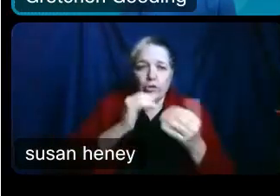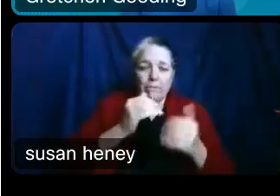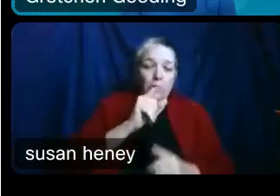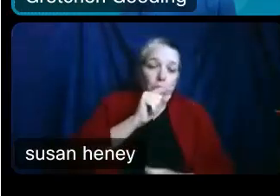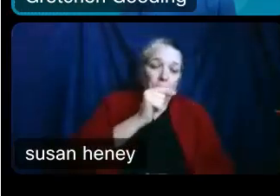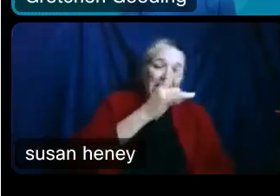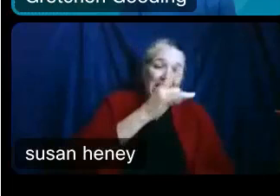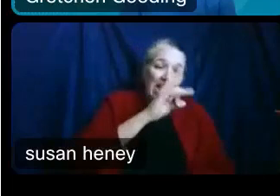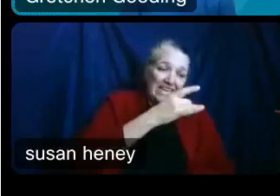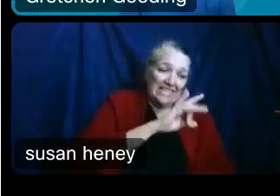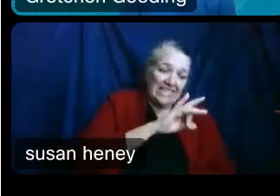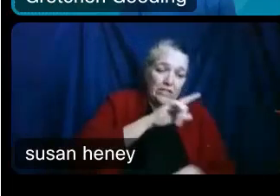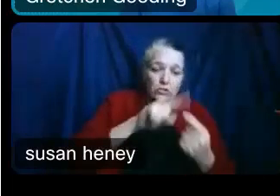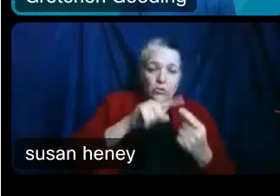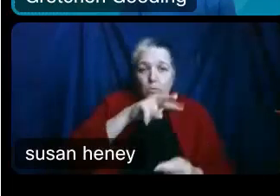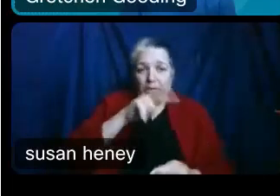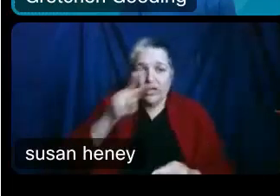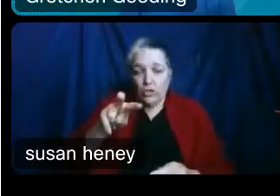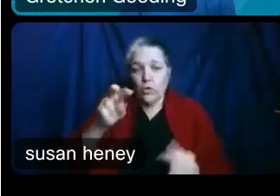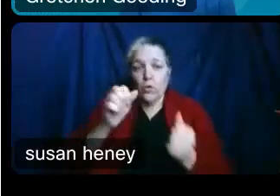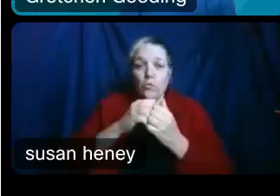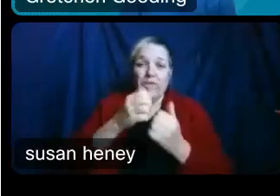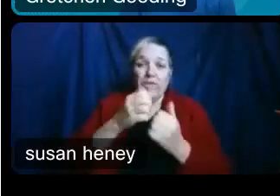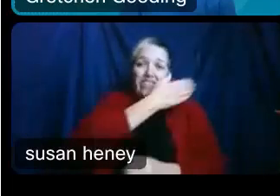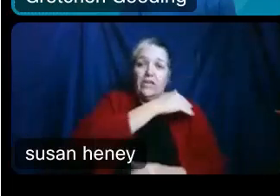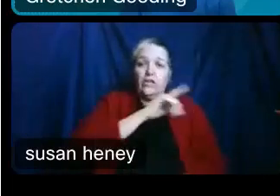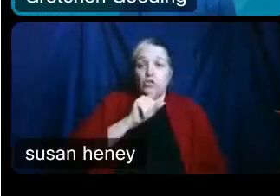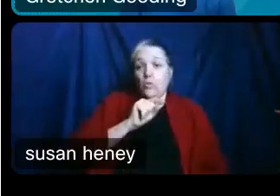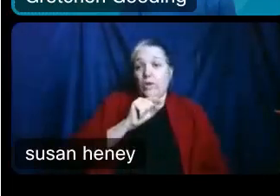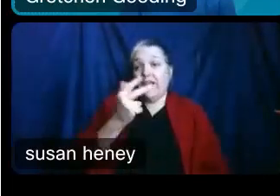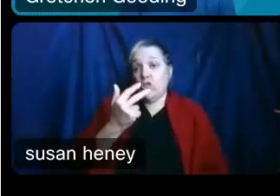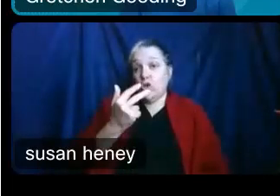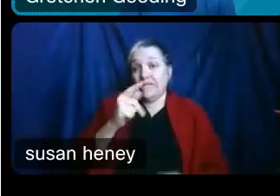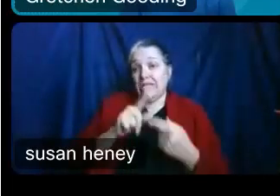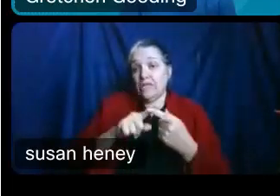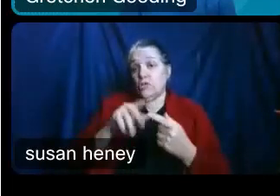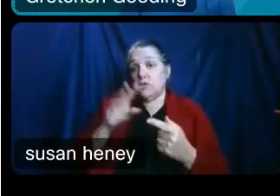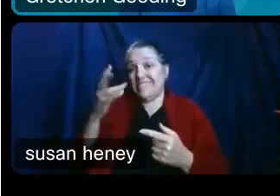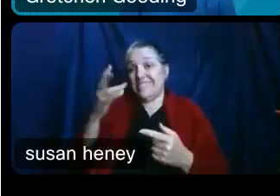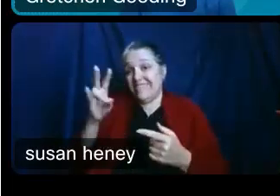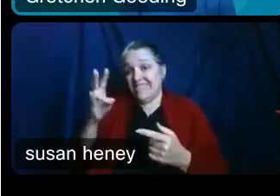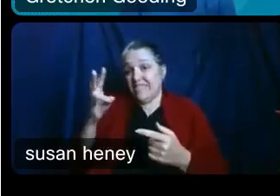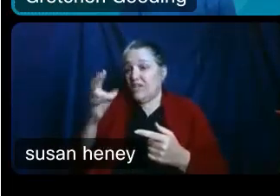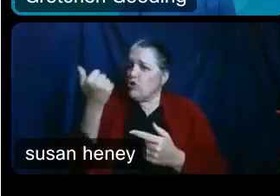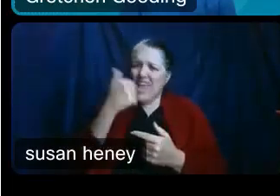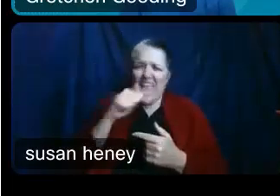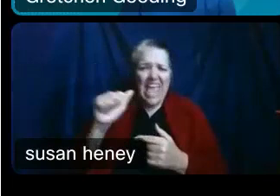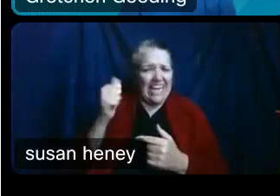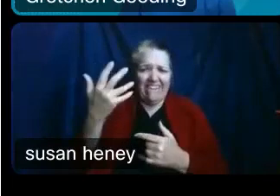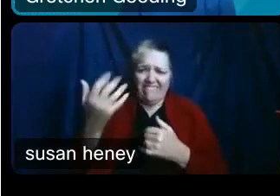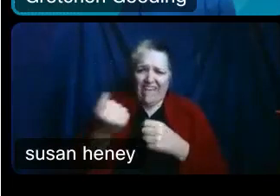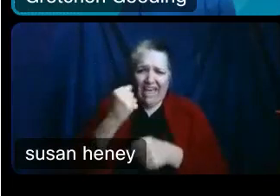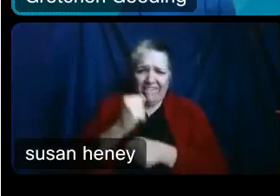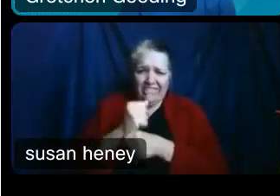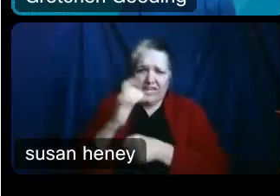the 2013 to 2017 5-year data, or any earlier 5-year data set. These non-overlapping data